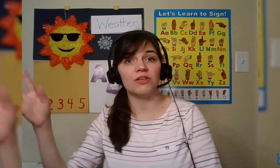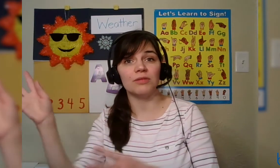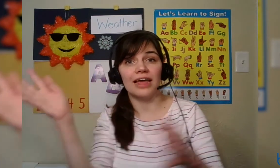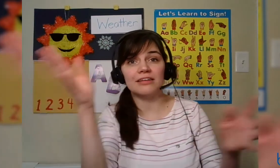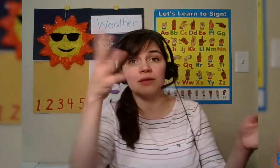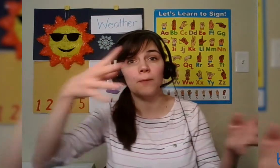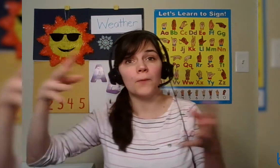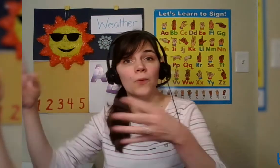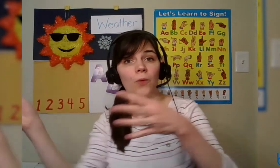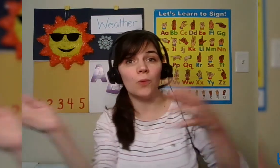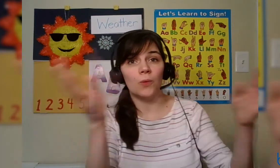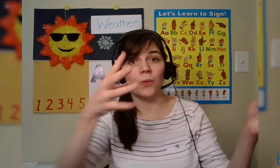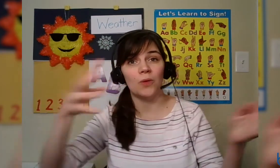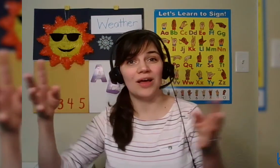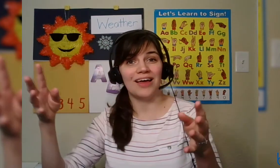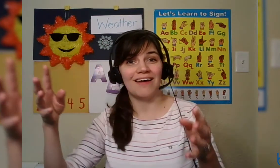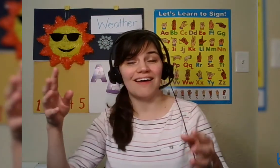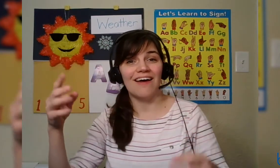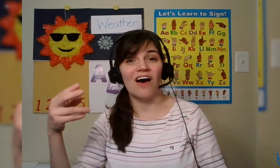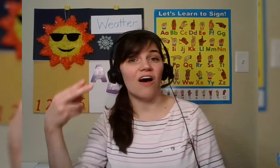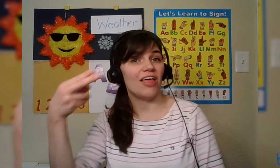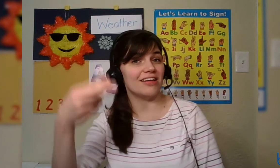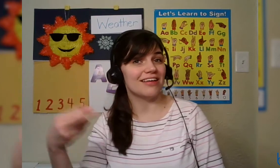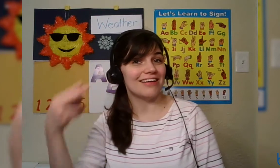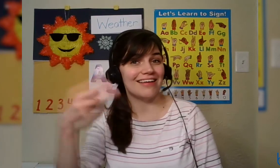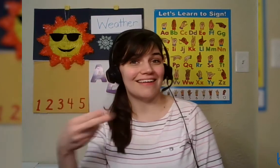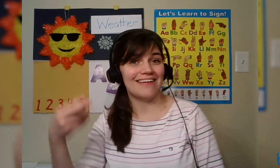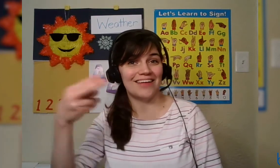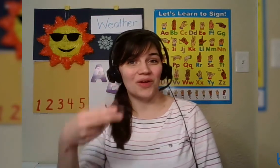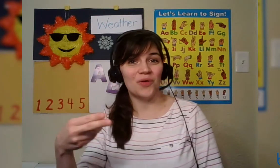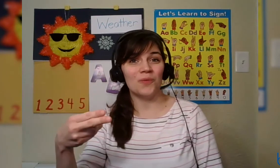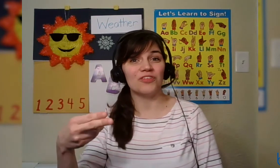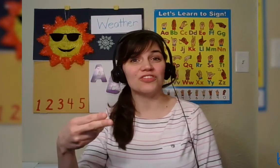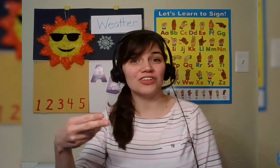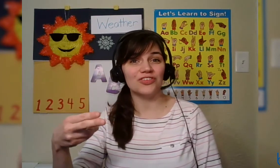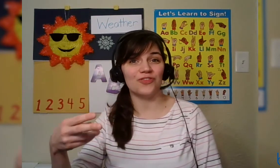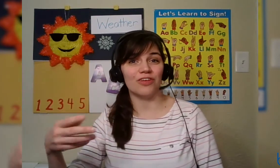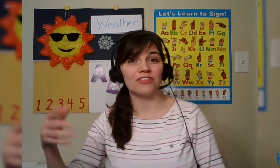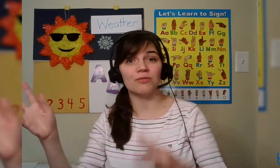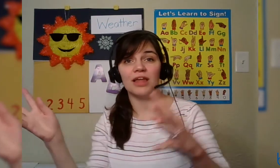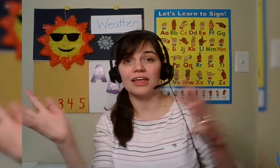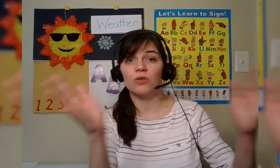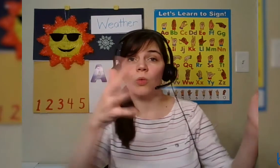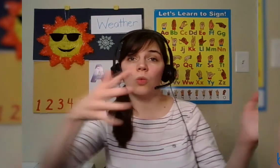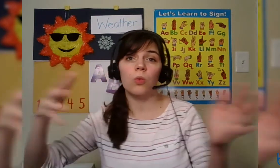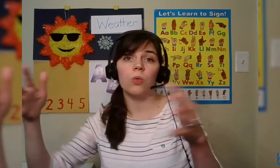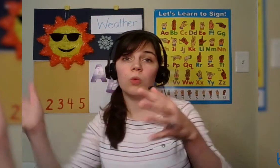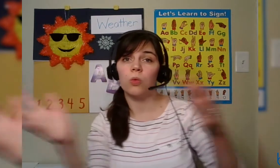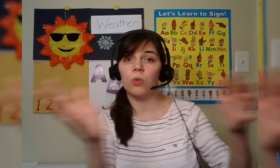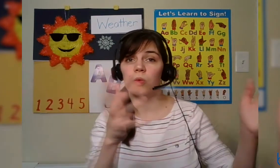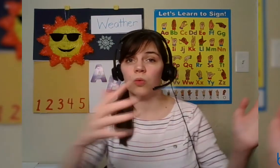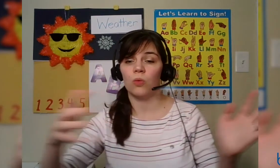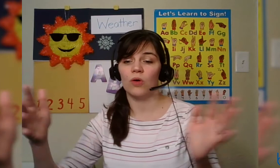some light *sign*. On *sign* we'll start to feel some light *sign*.